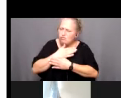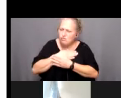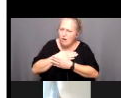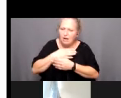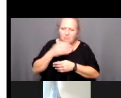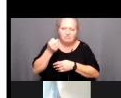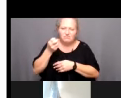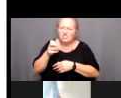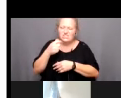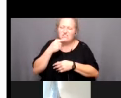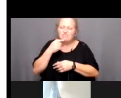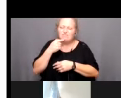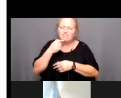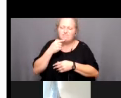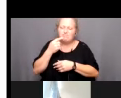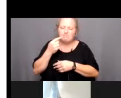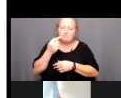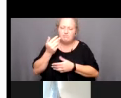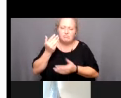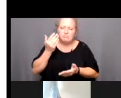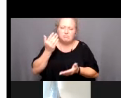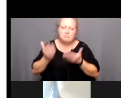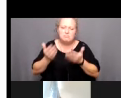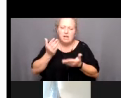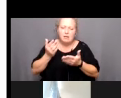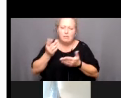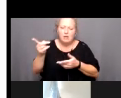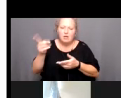to get yelled at by the supervisor if she wasn't working. So we kept on